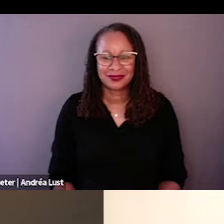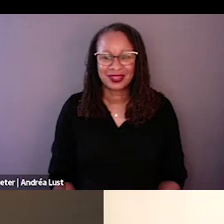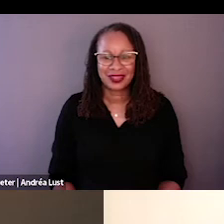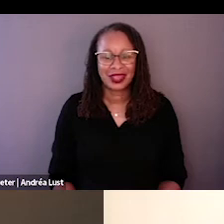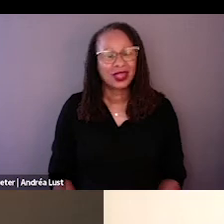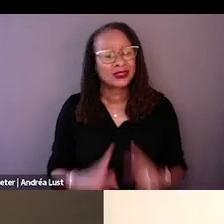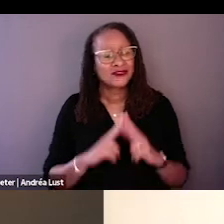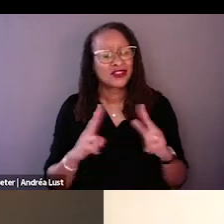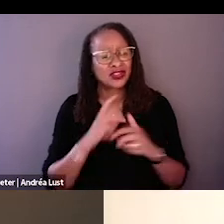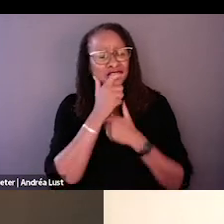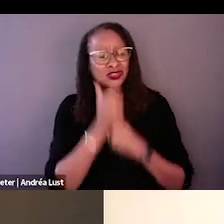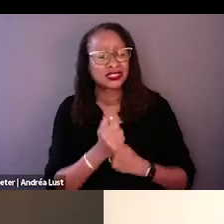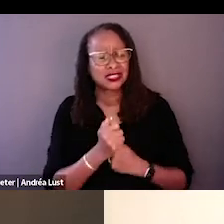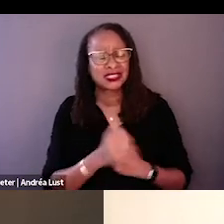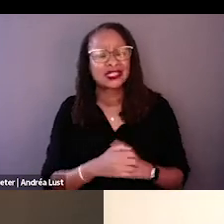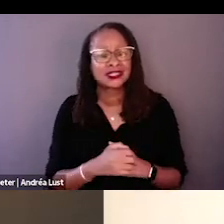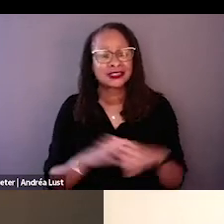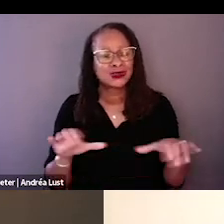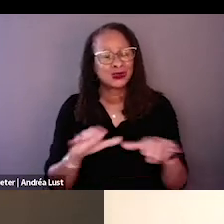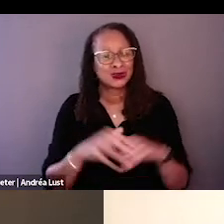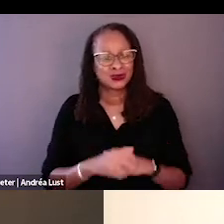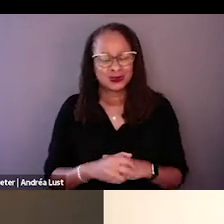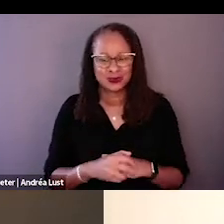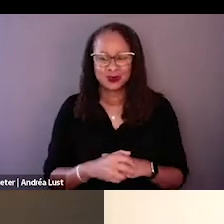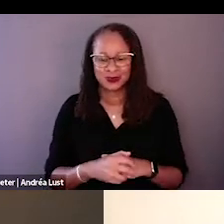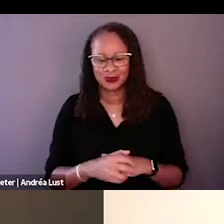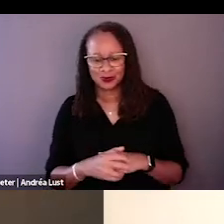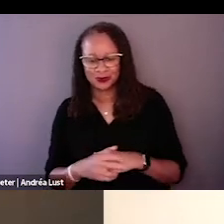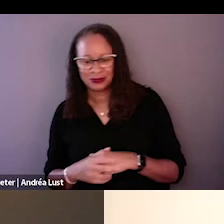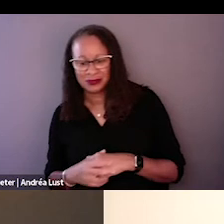in Poland and Germany and what the response was?